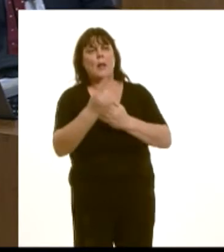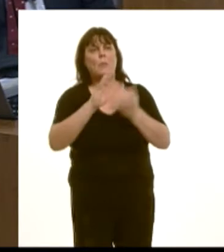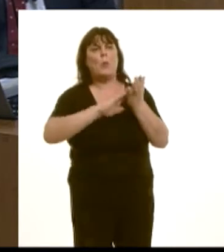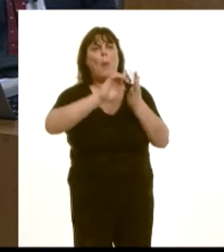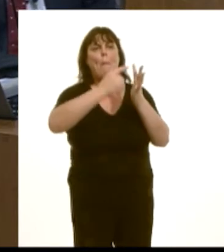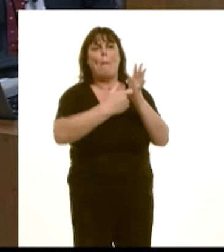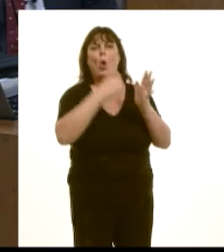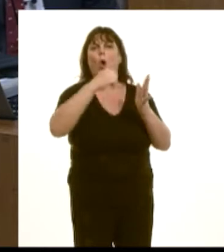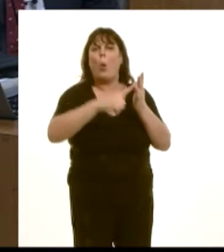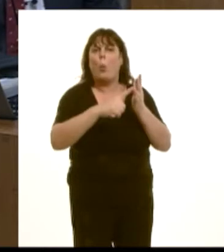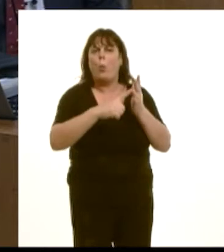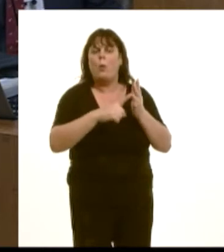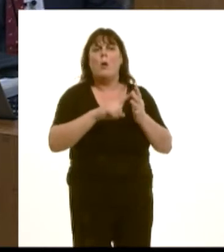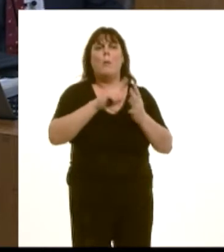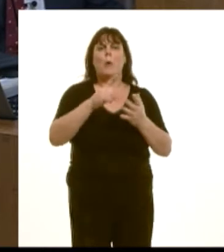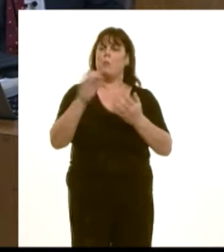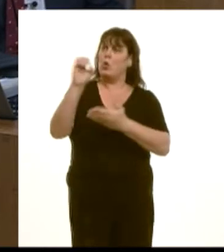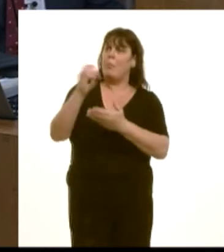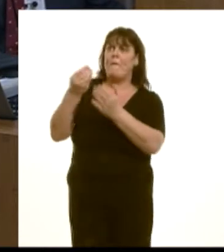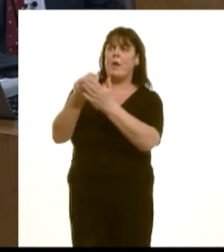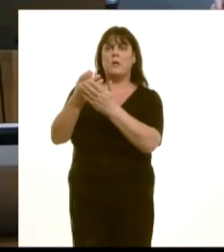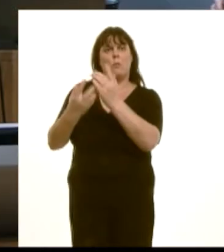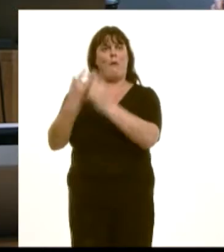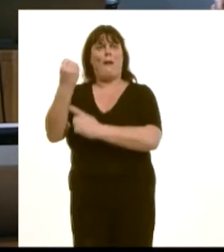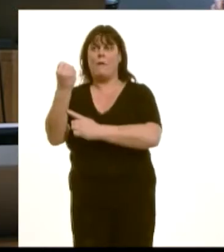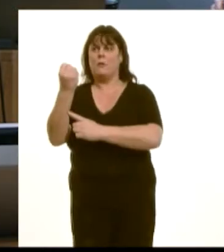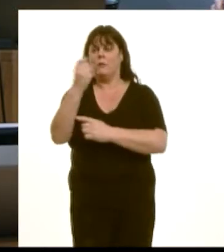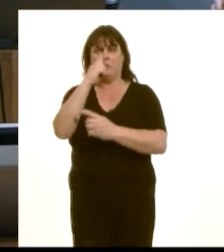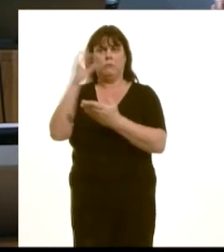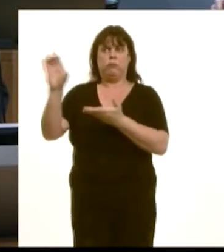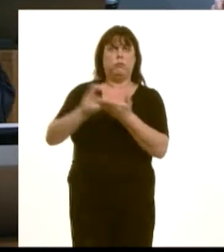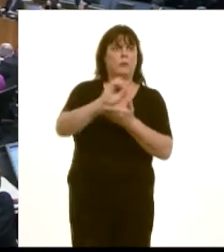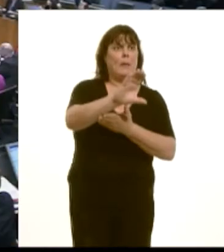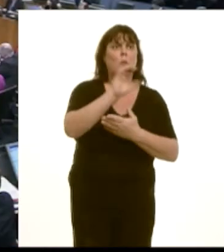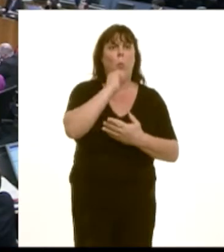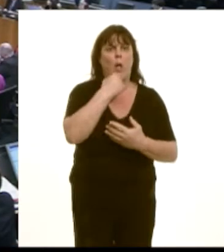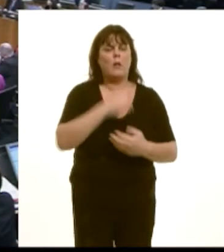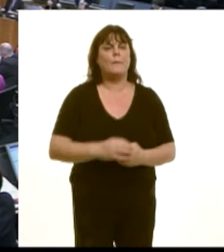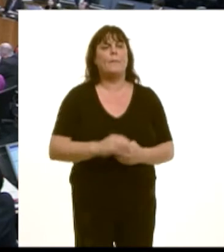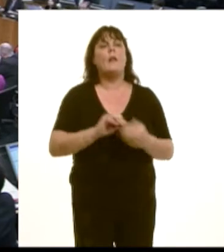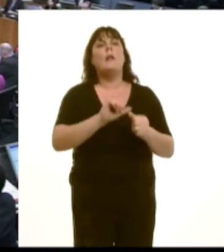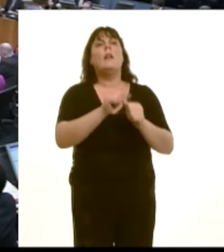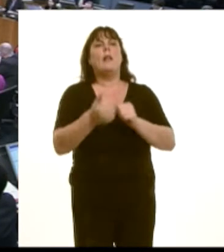European funds can be utilised for that purpose, we will use them. Y Llywydd / The Presiding Officer: We now move to the leader of Plaid Cymru, Leanne